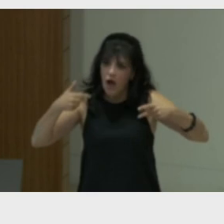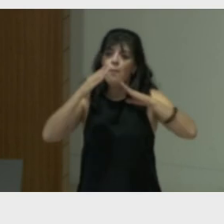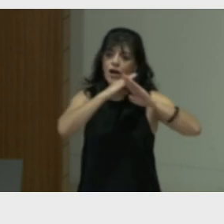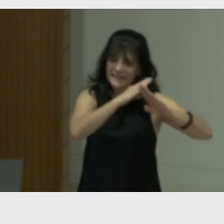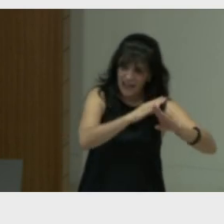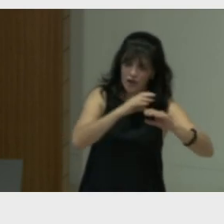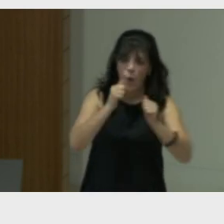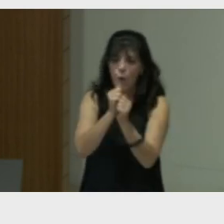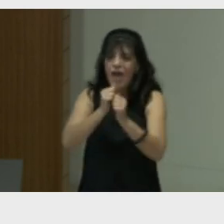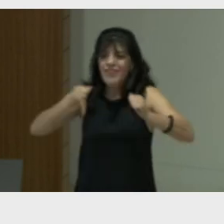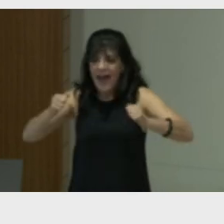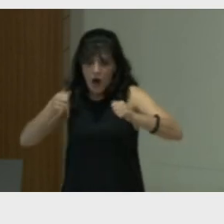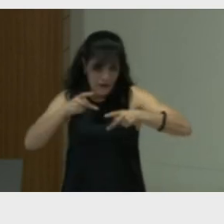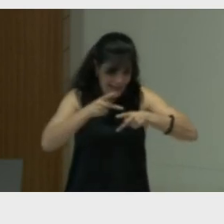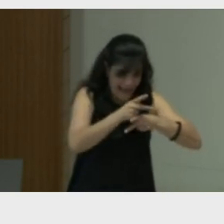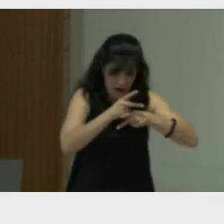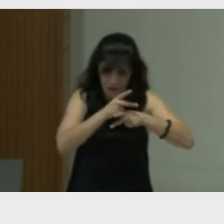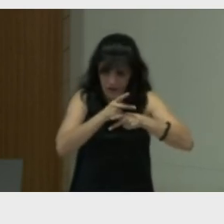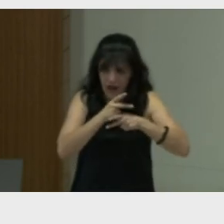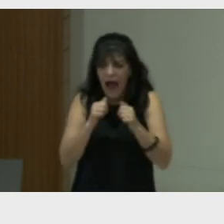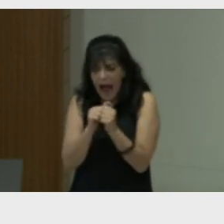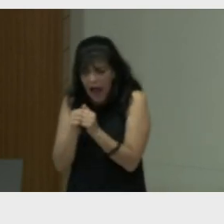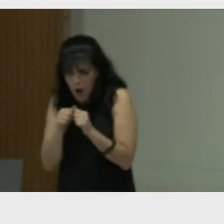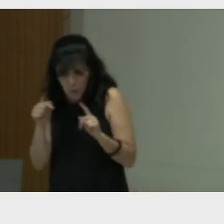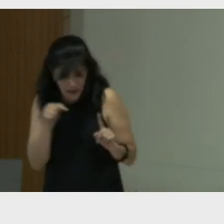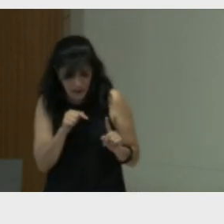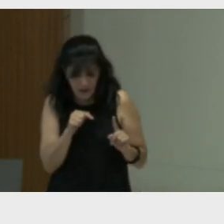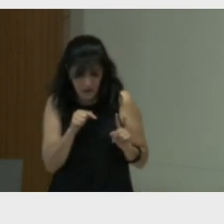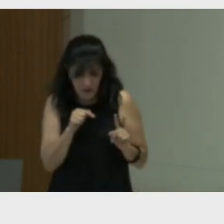So how do we go from incapacity to power imbalance?